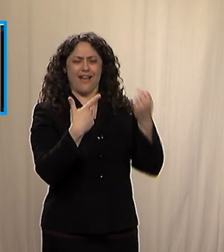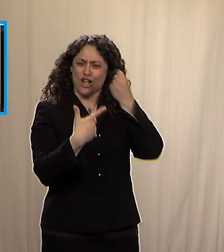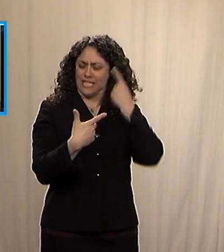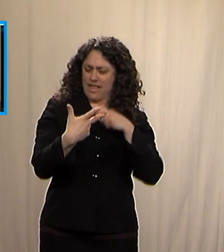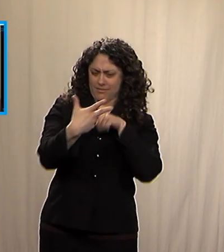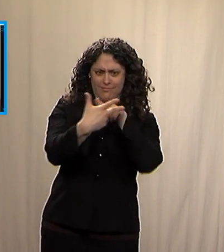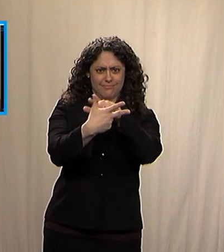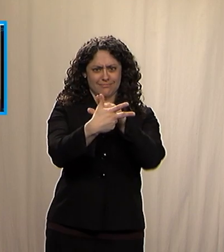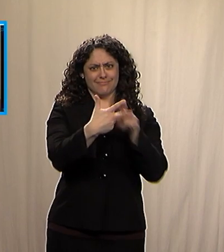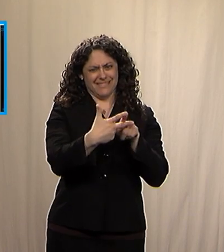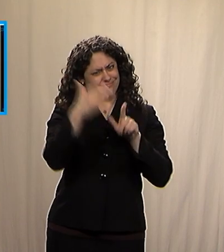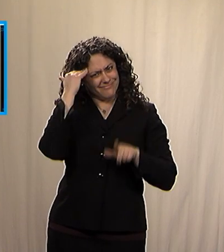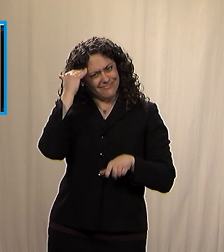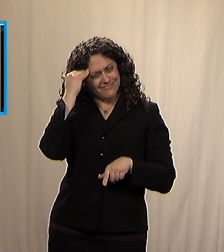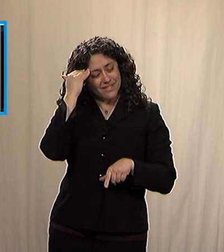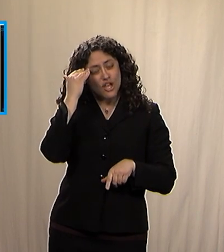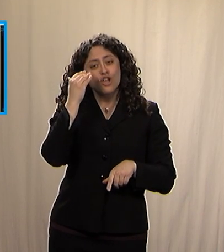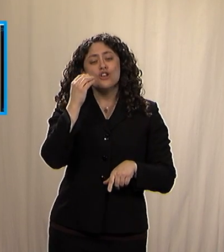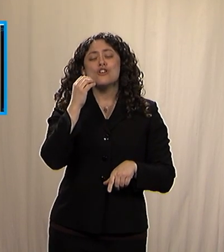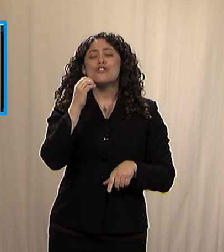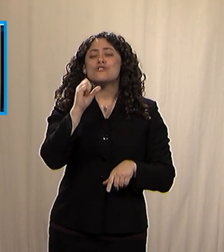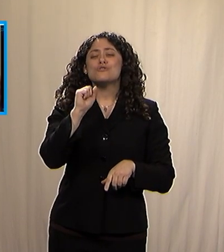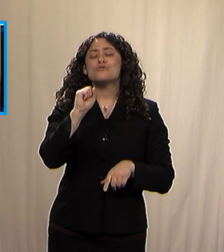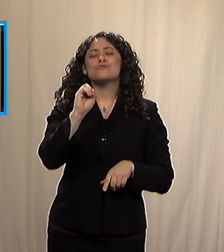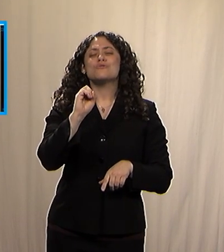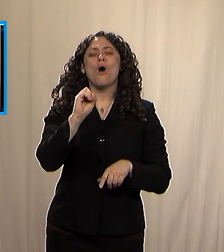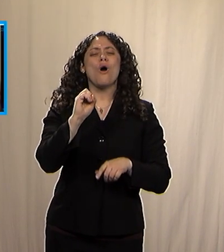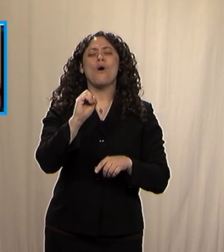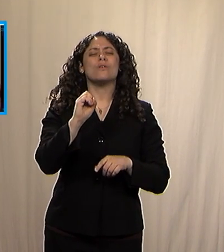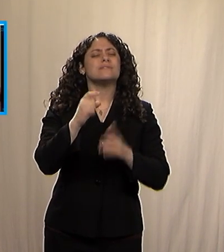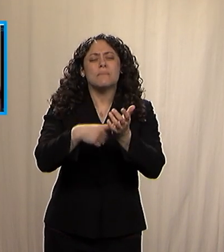As opposed voicing three and going oh, three, me too.